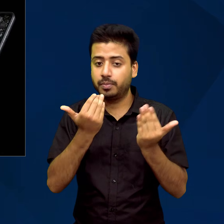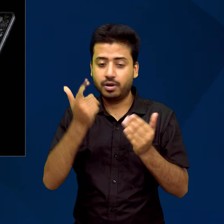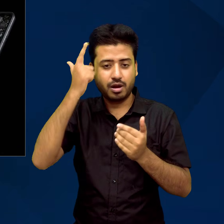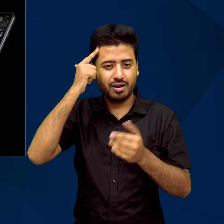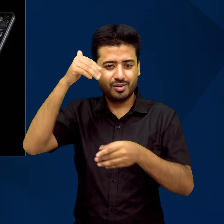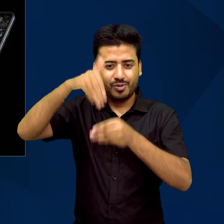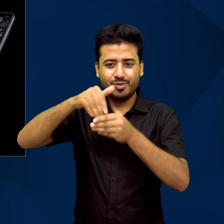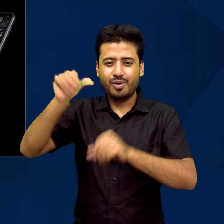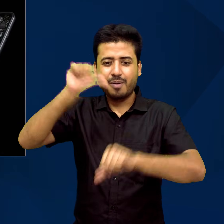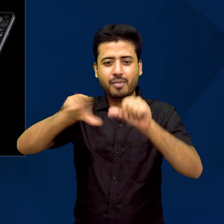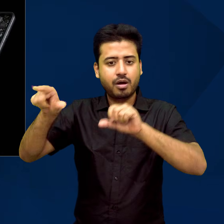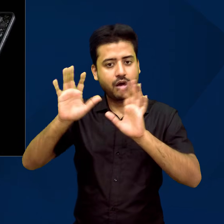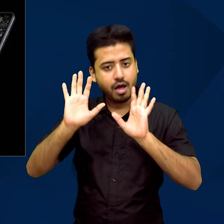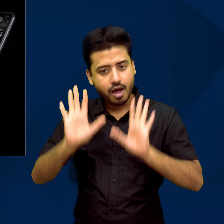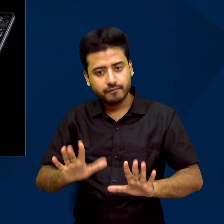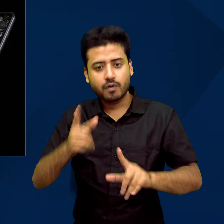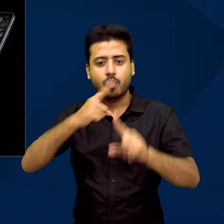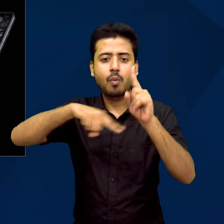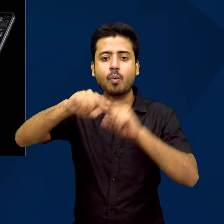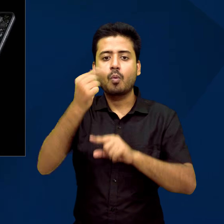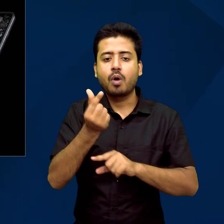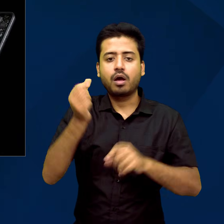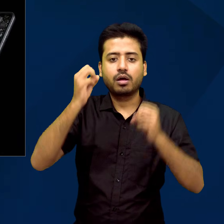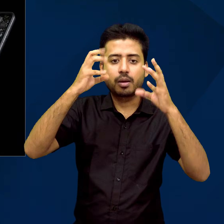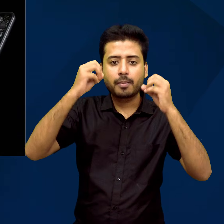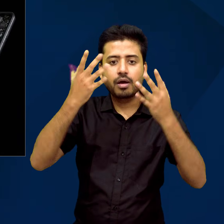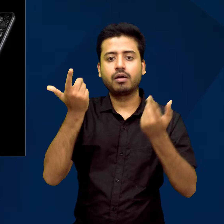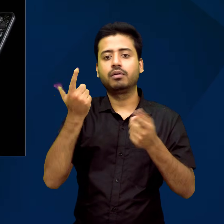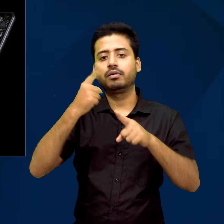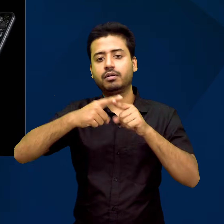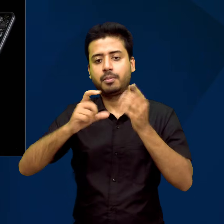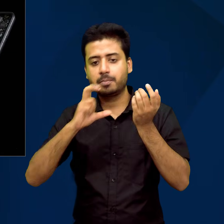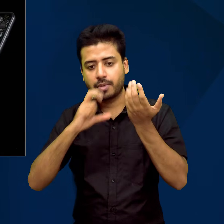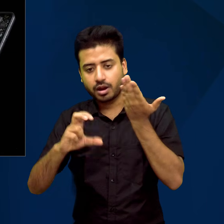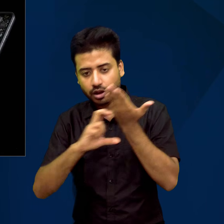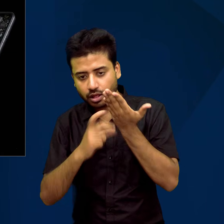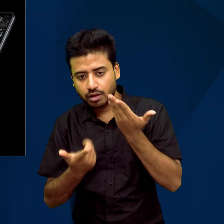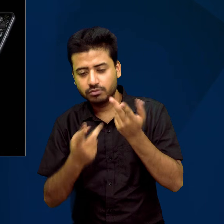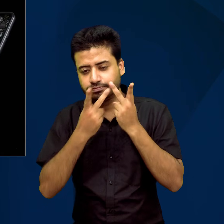without reacting to the chemicals inside. one dot forming the zinc can. The process